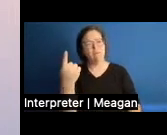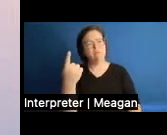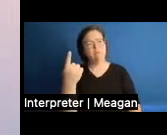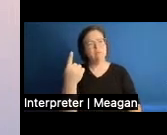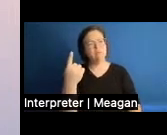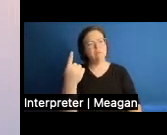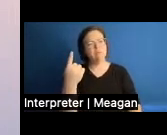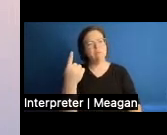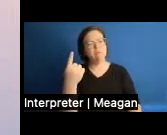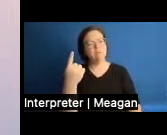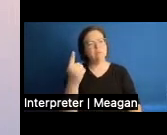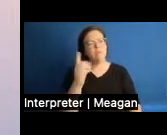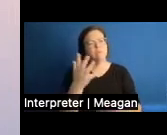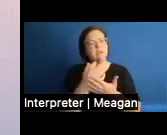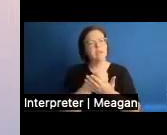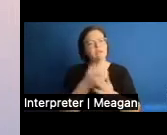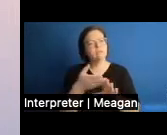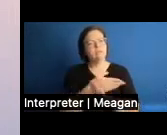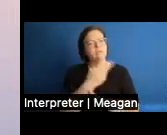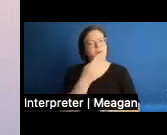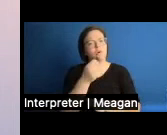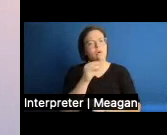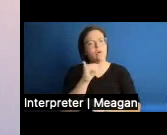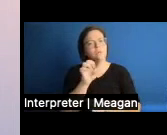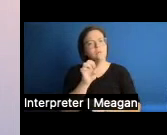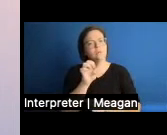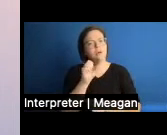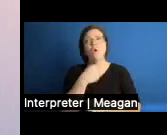What was the collection before homie? Oh no, I'm so bad. I’ll have to look it up.